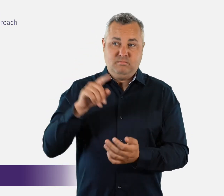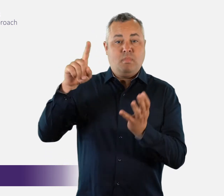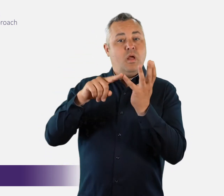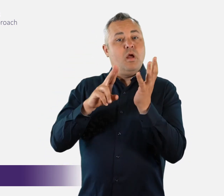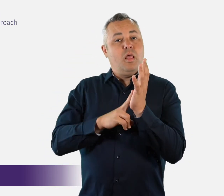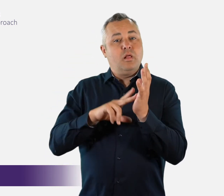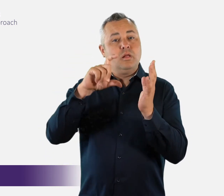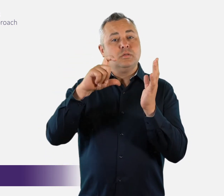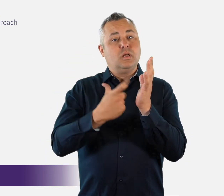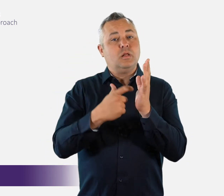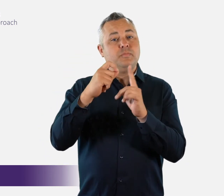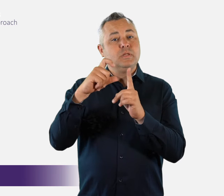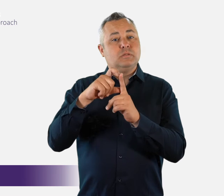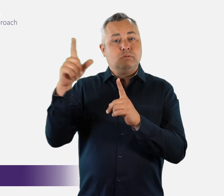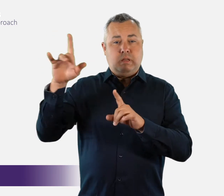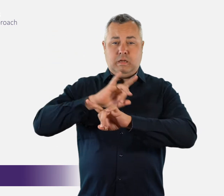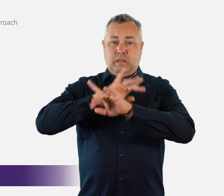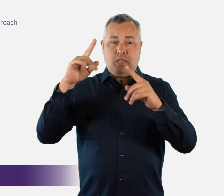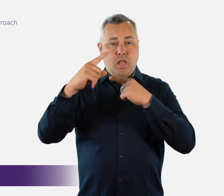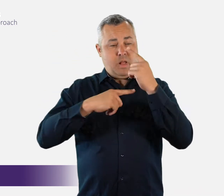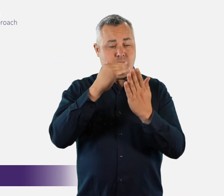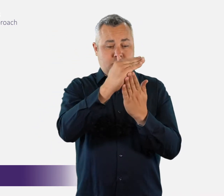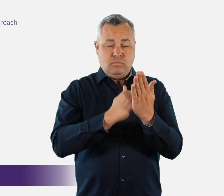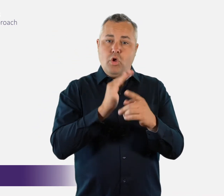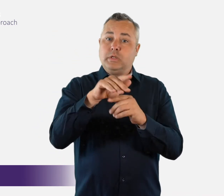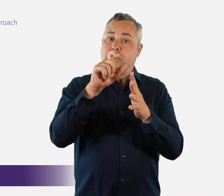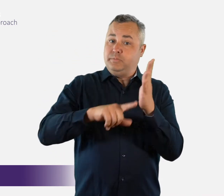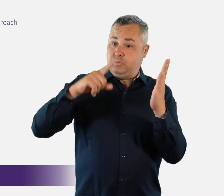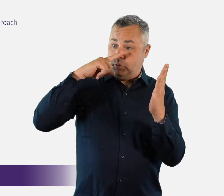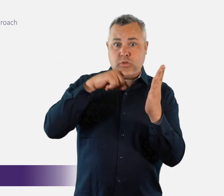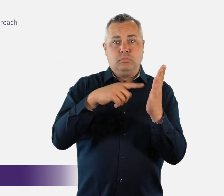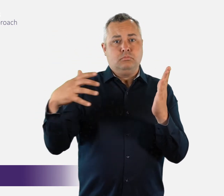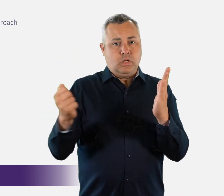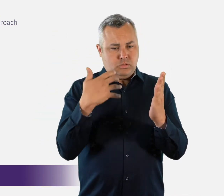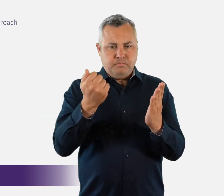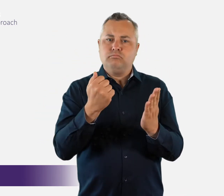The CRPD reaffirms and clarifies the right to education for people with disability,